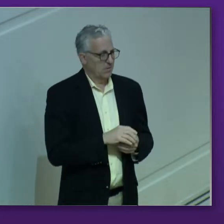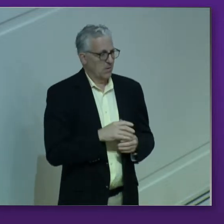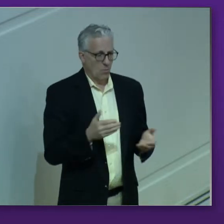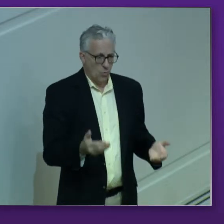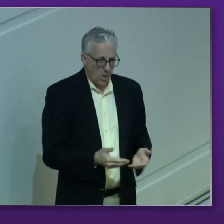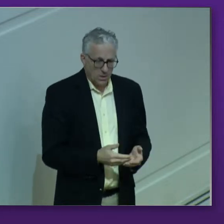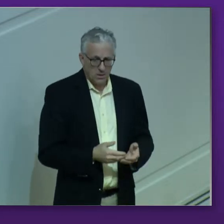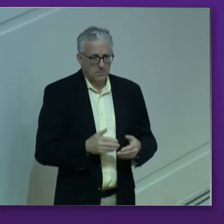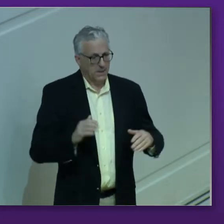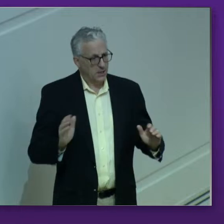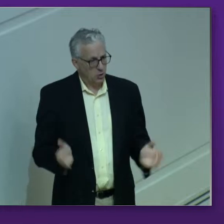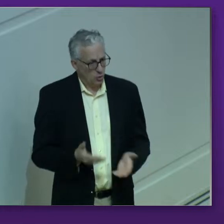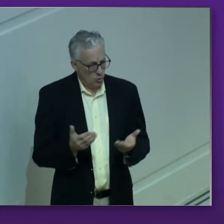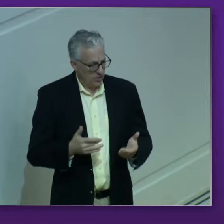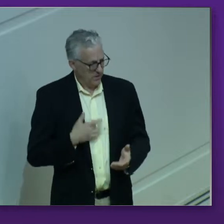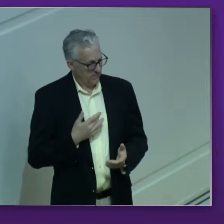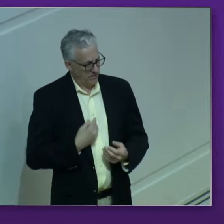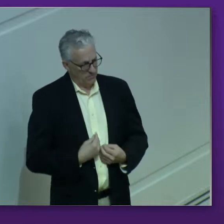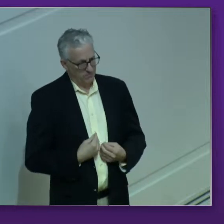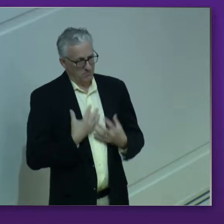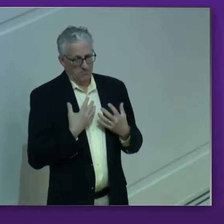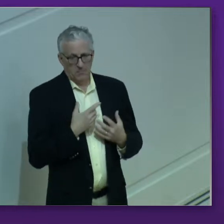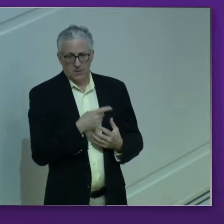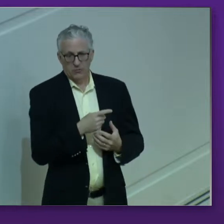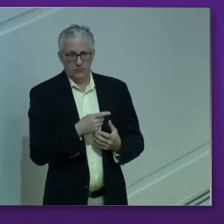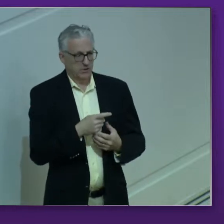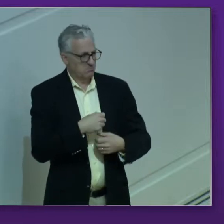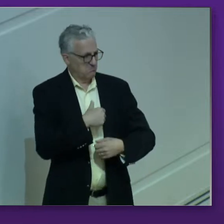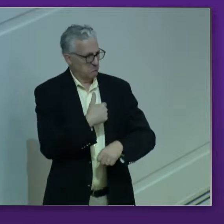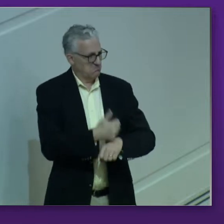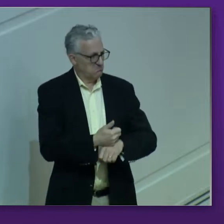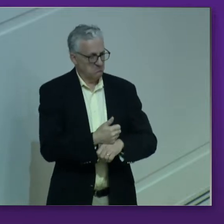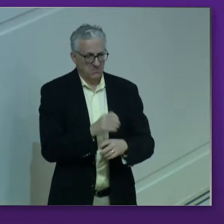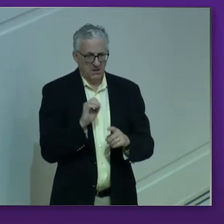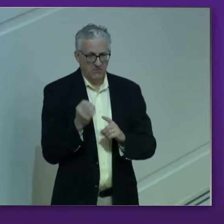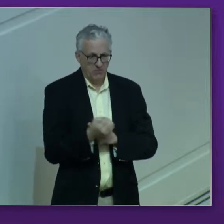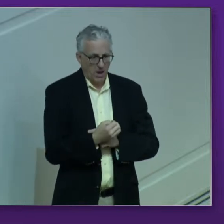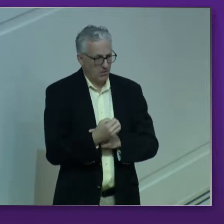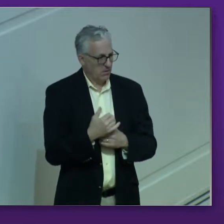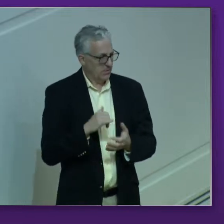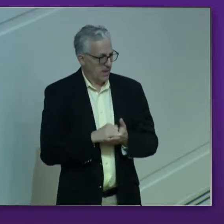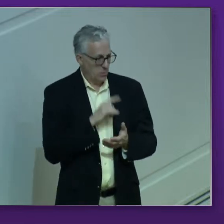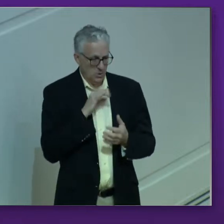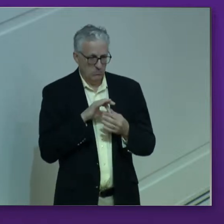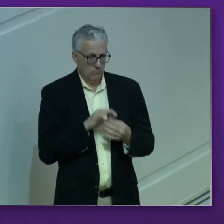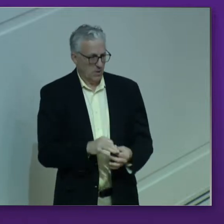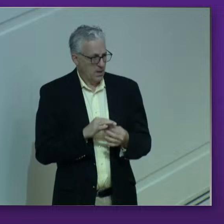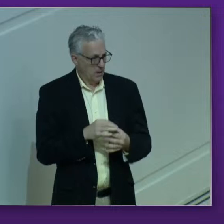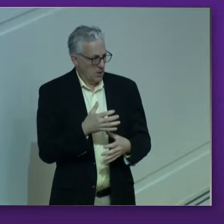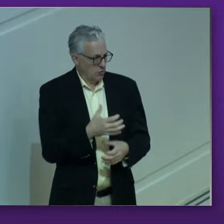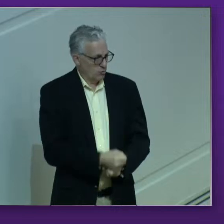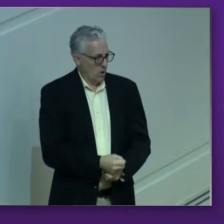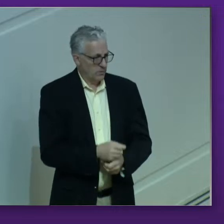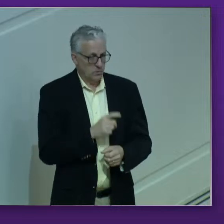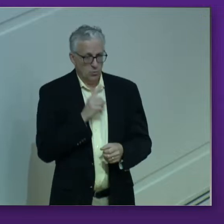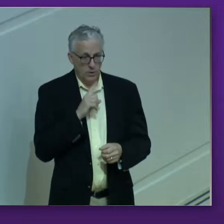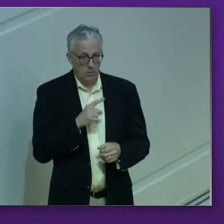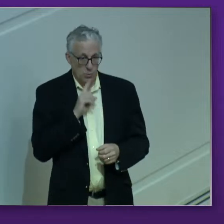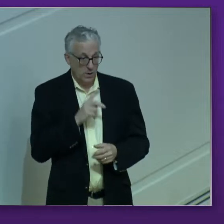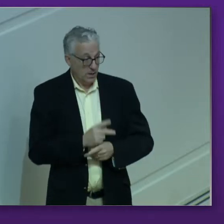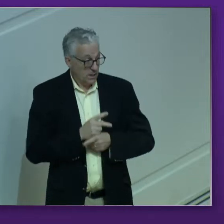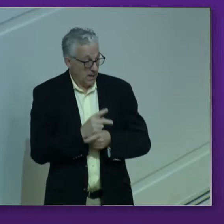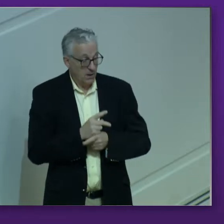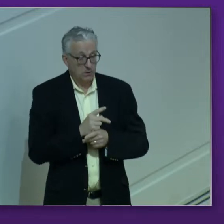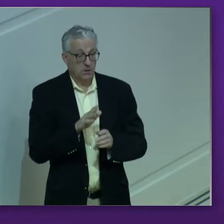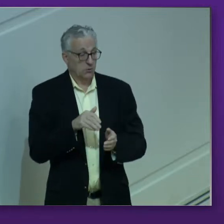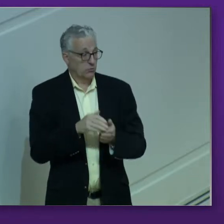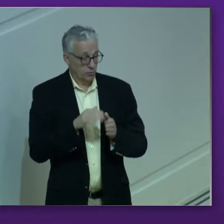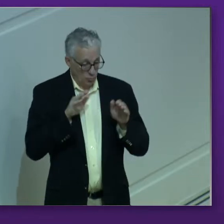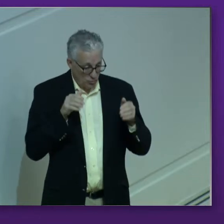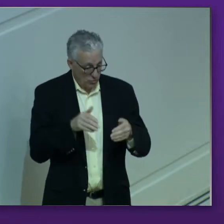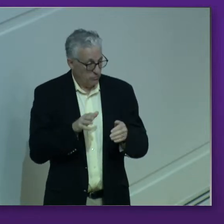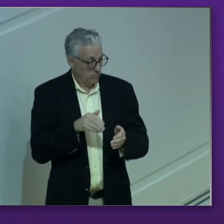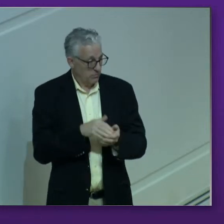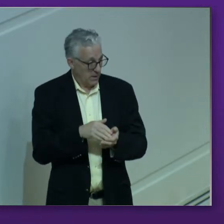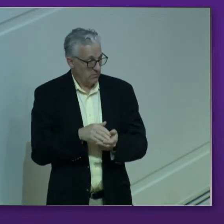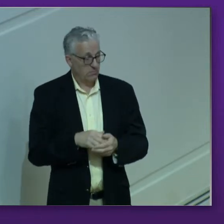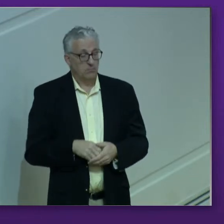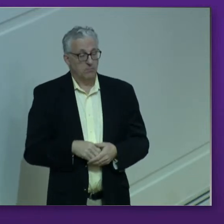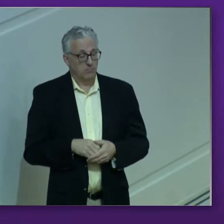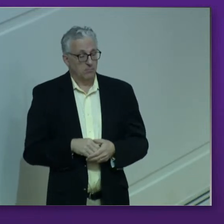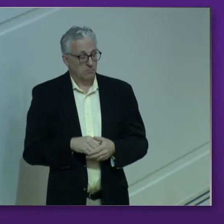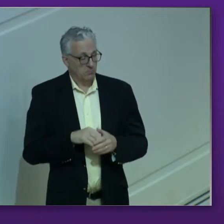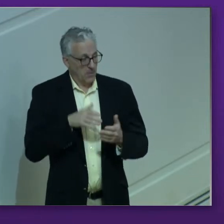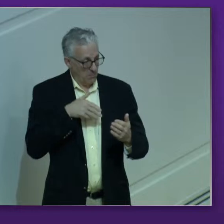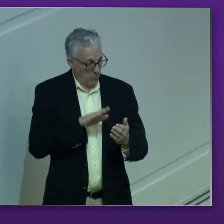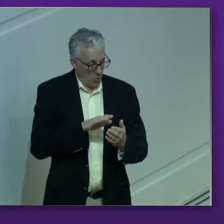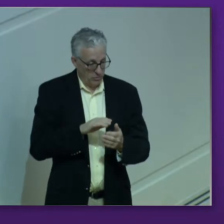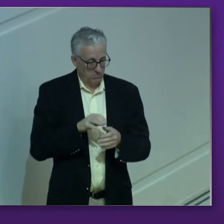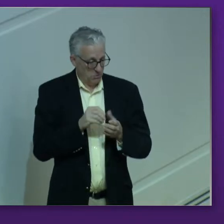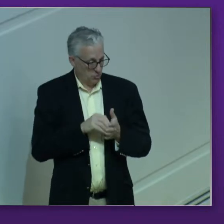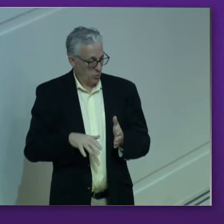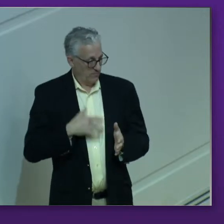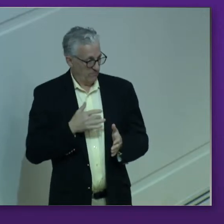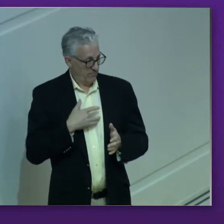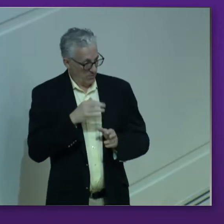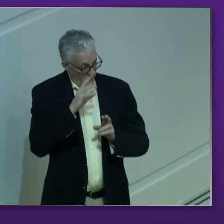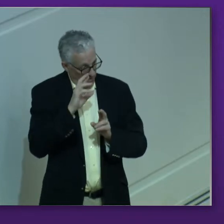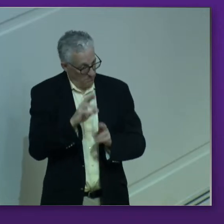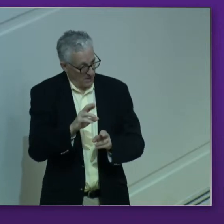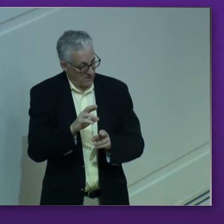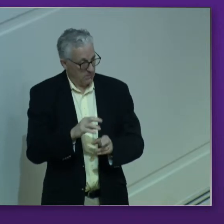REPEATEDLY DESCRIBED PROF.